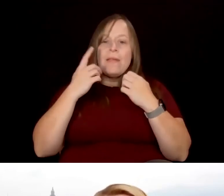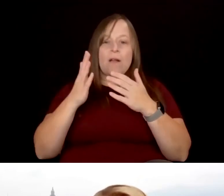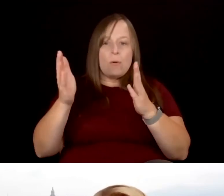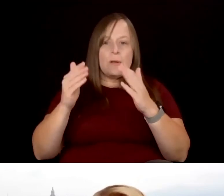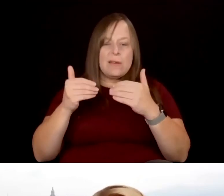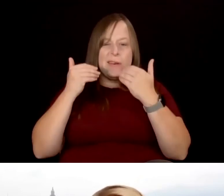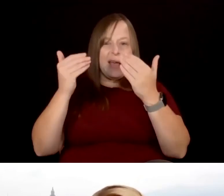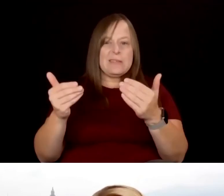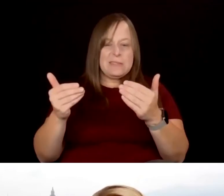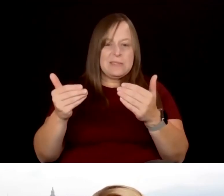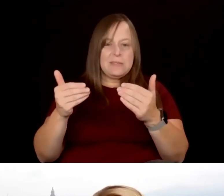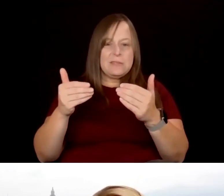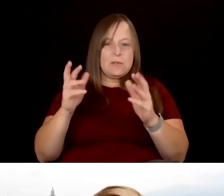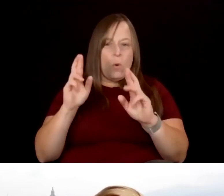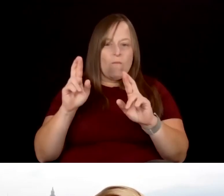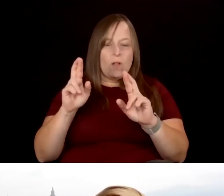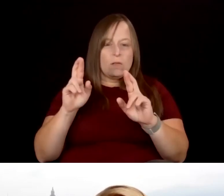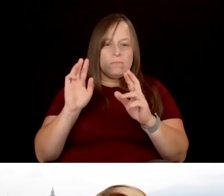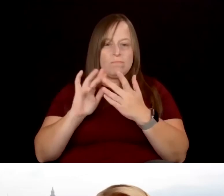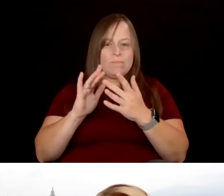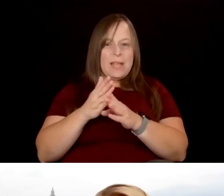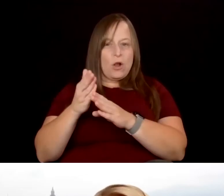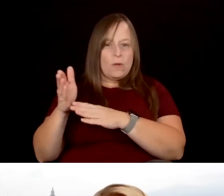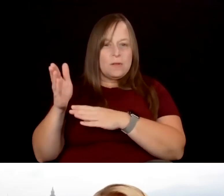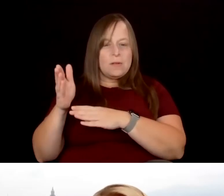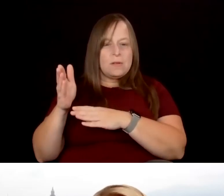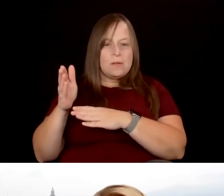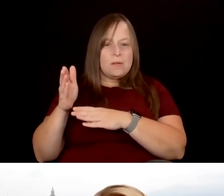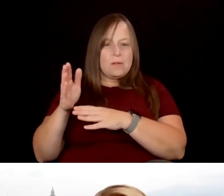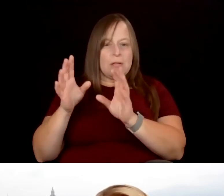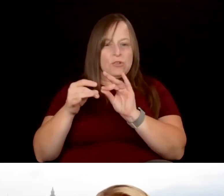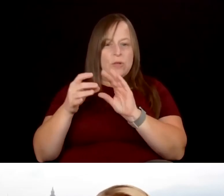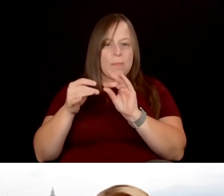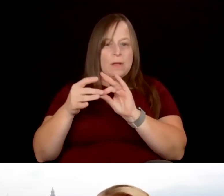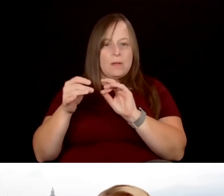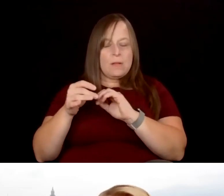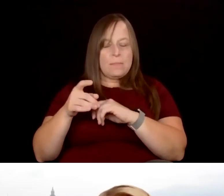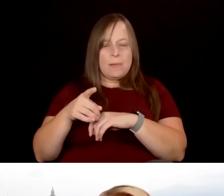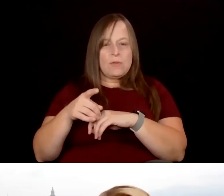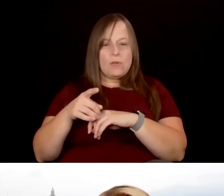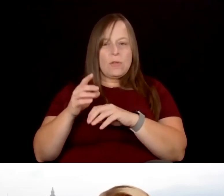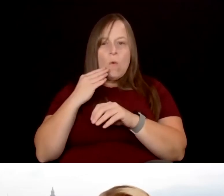kind of hopeful kind of areas. Like she mentioned, Amanda mentioned, that the homeless population,